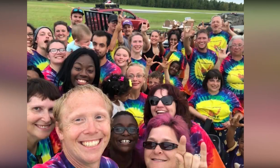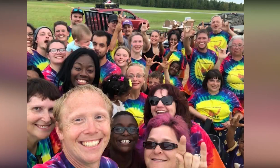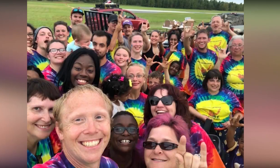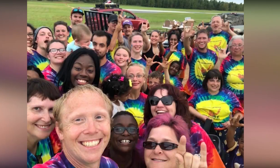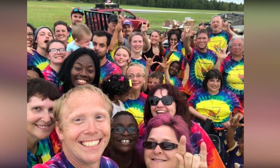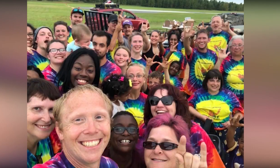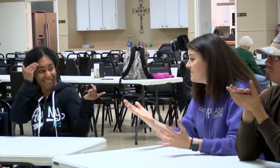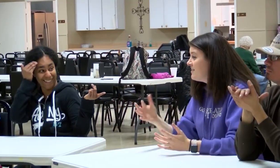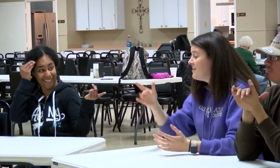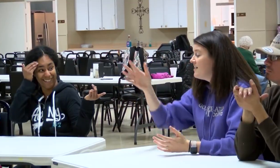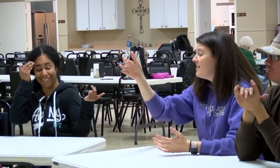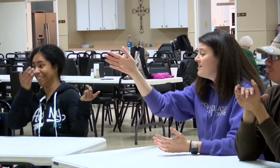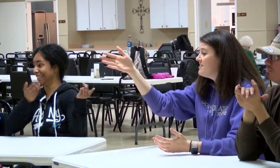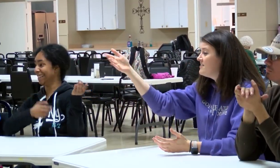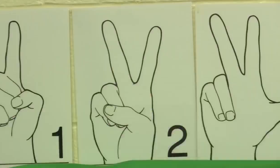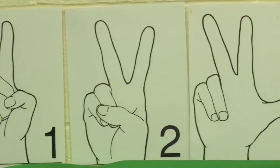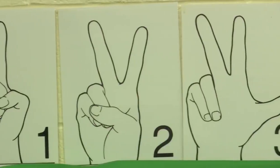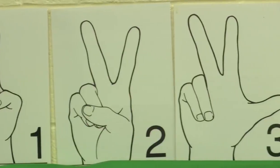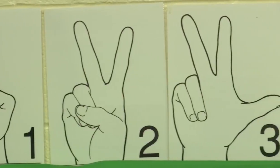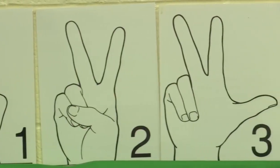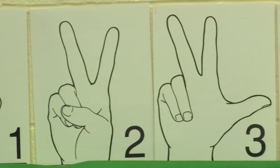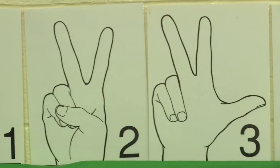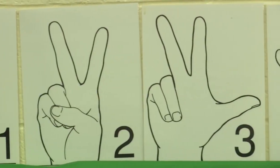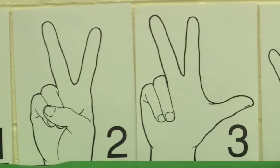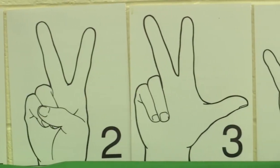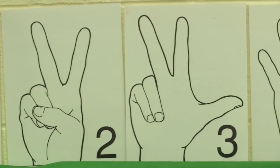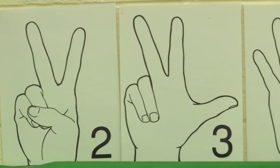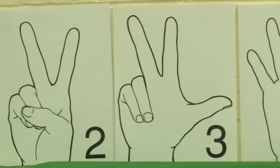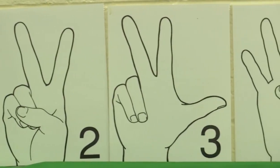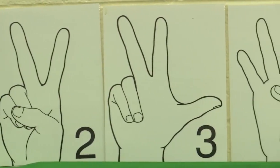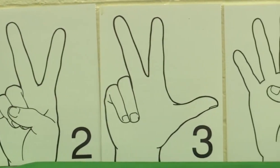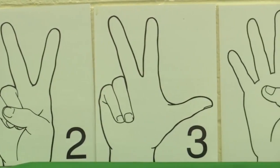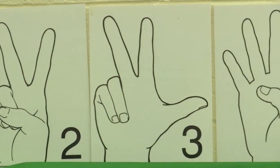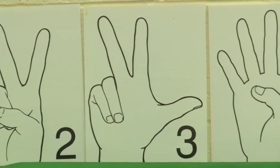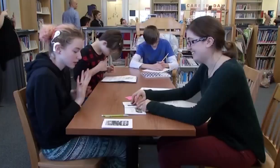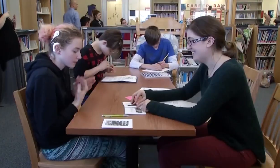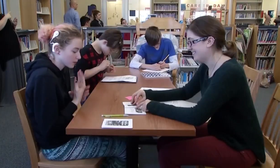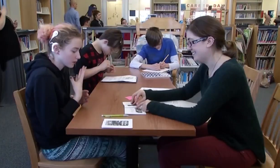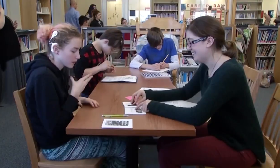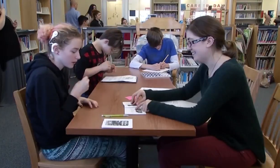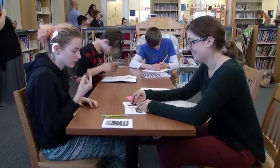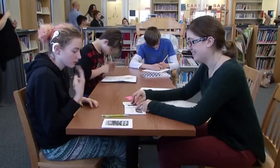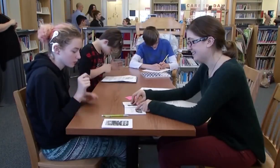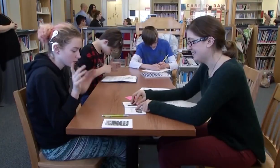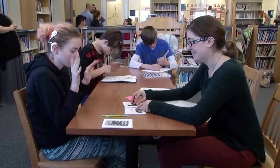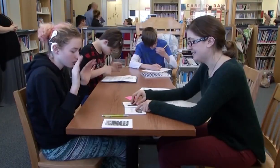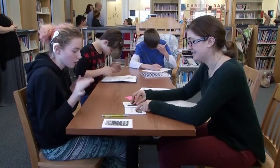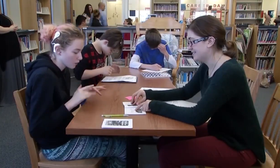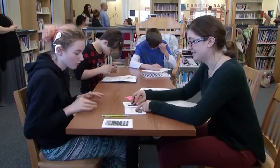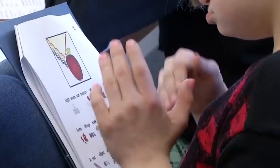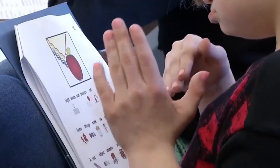GOOD CONVERSATION,MAYBE INSPIRING SOME TO LEARN THE LANGUAGE.(Cody Campbell)"I think it's a good idea for every elementary, middle school and high school to have